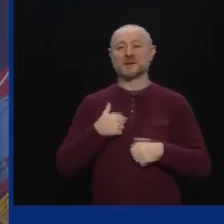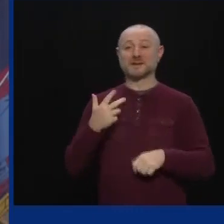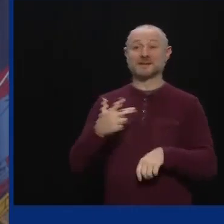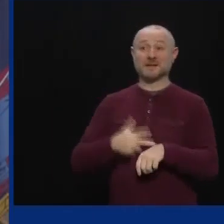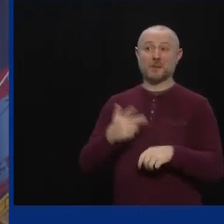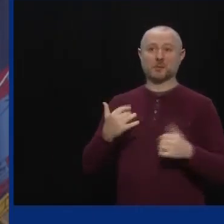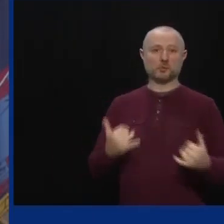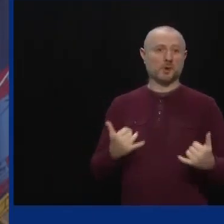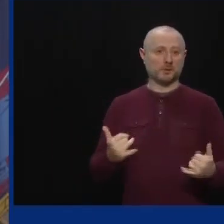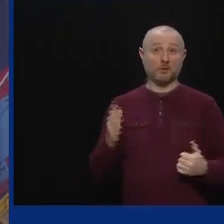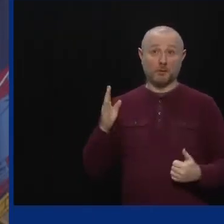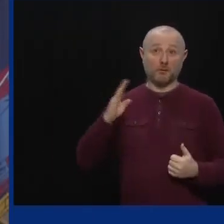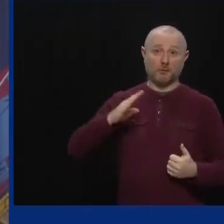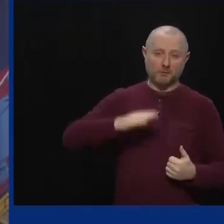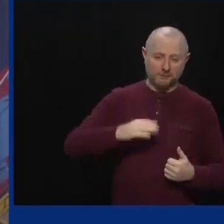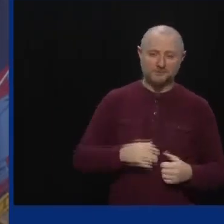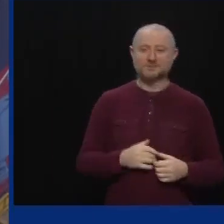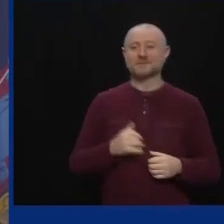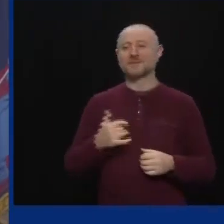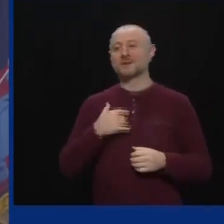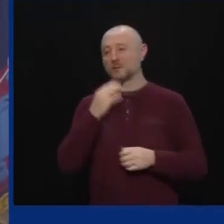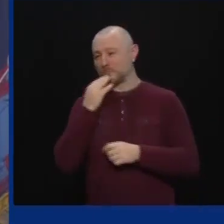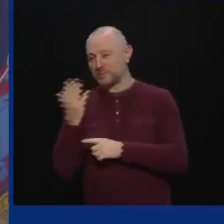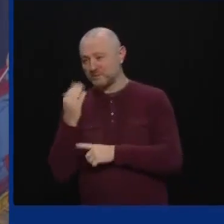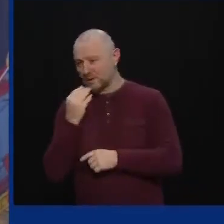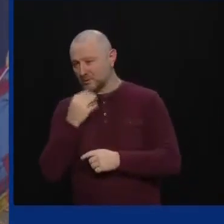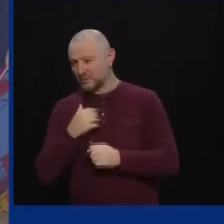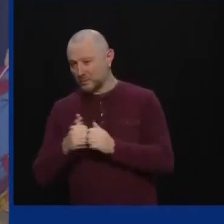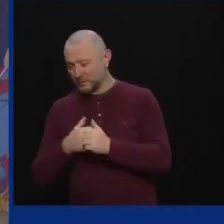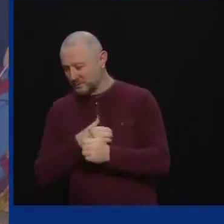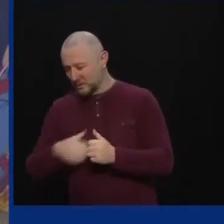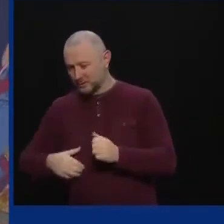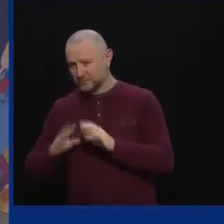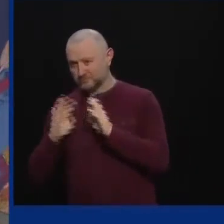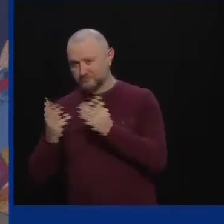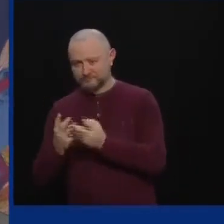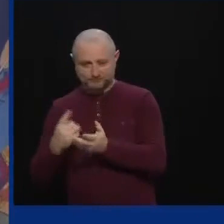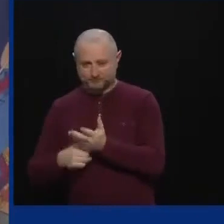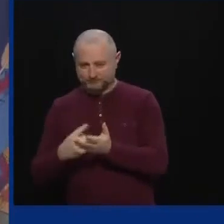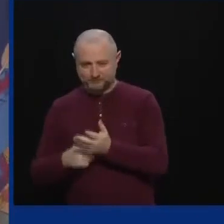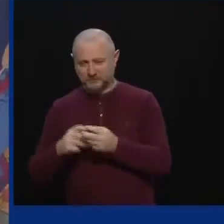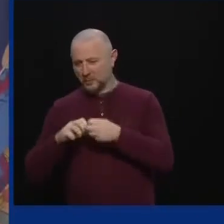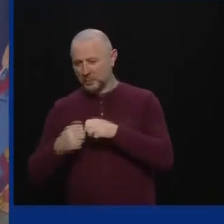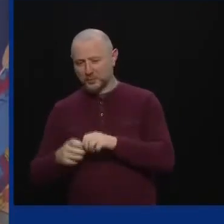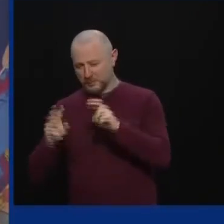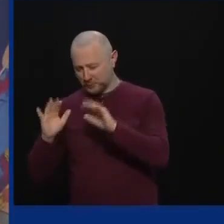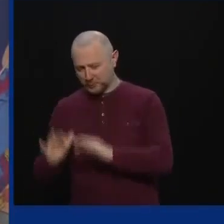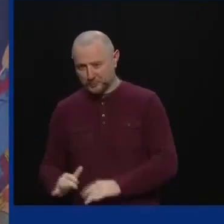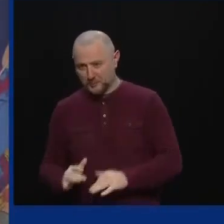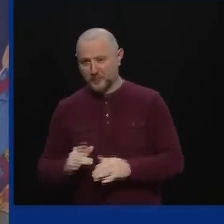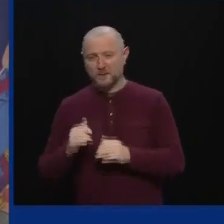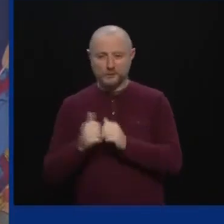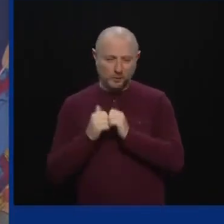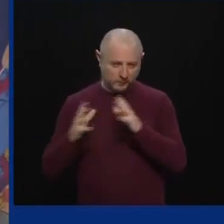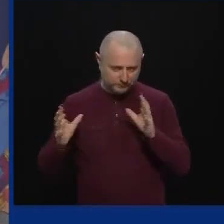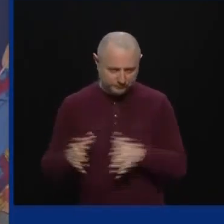WHERE I HAVE A CHANCE TO SPEND STARTING WITH OUR MAYOR KATHY SHEEHAN WHO IS WITH ME THREE